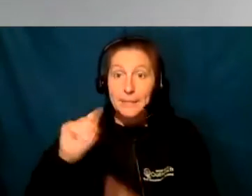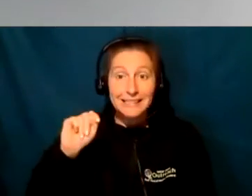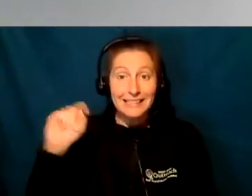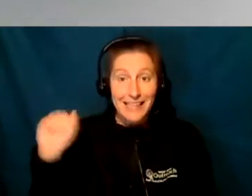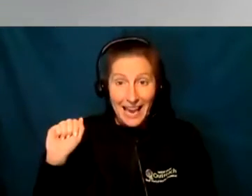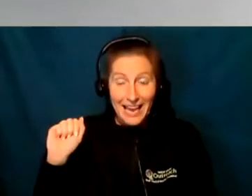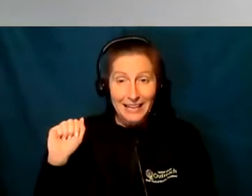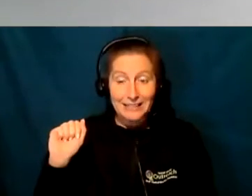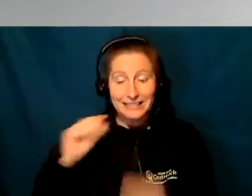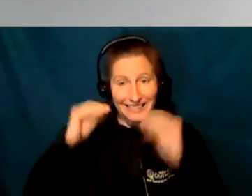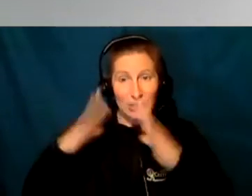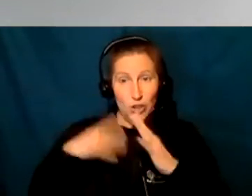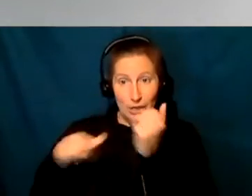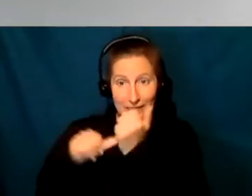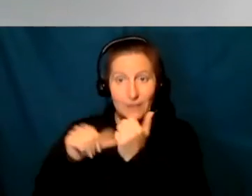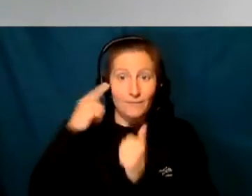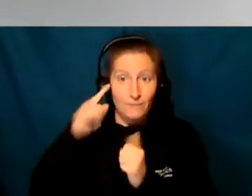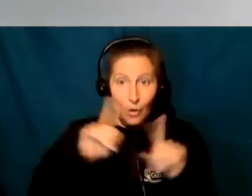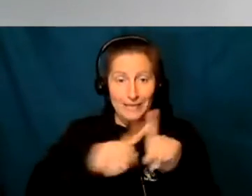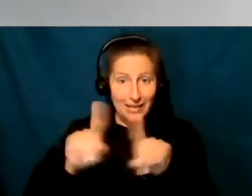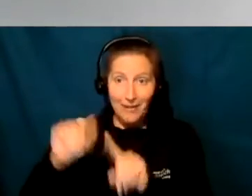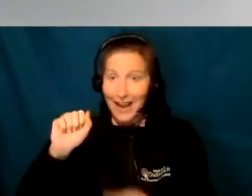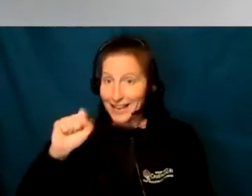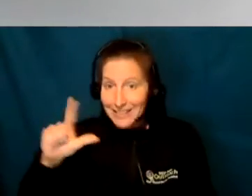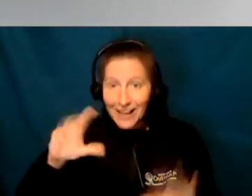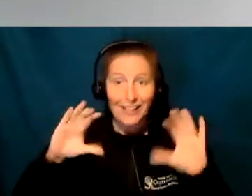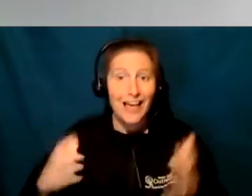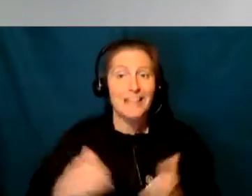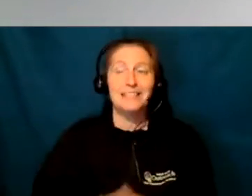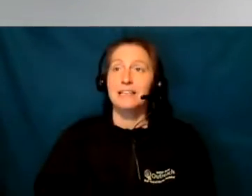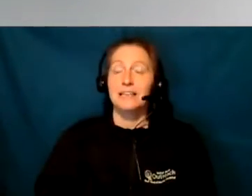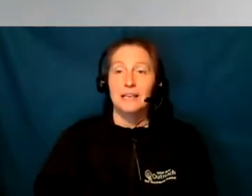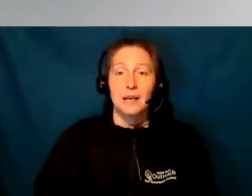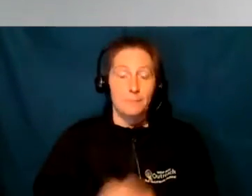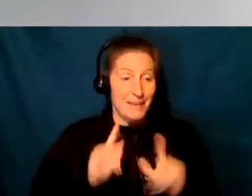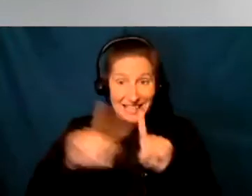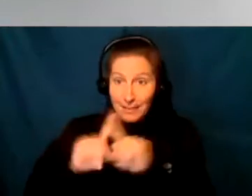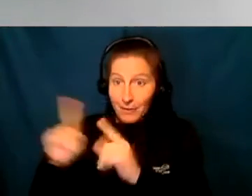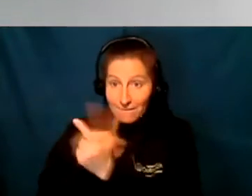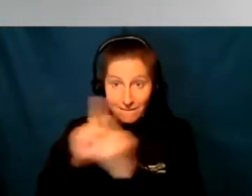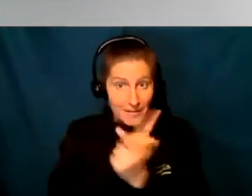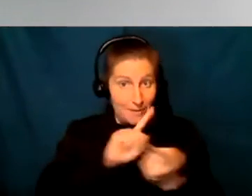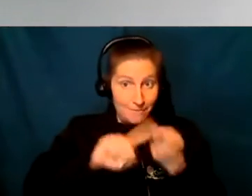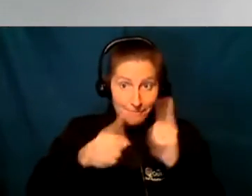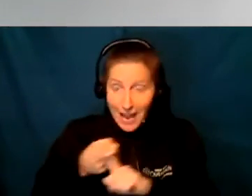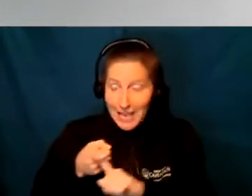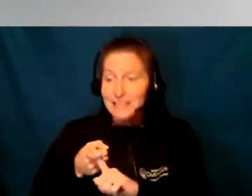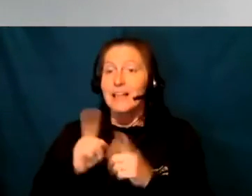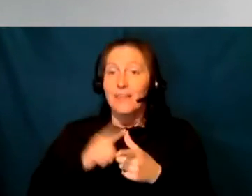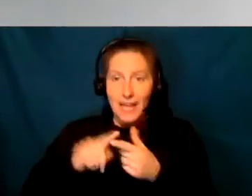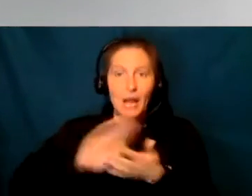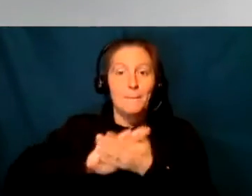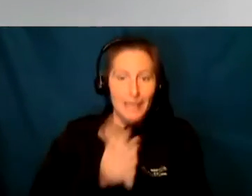the ASL classes, I threw the friends that I met, I ended up being a part of Camp Lions.